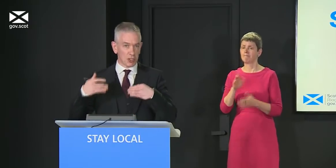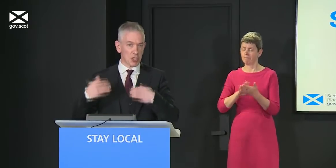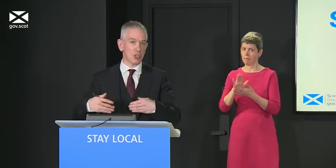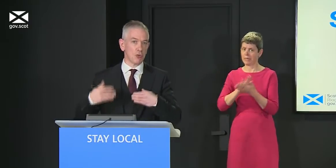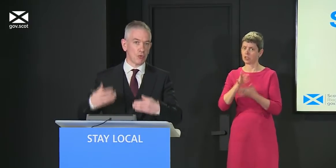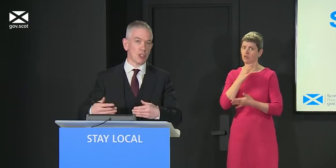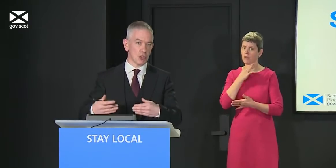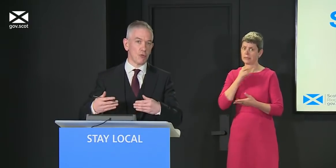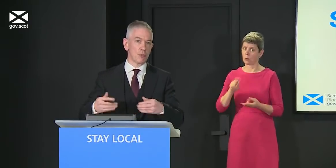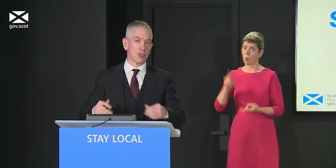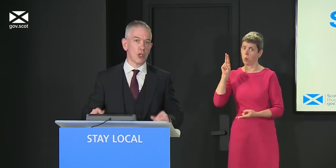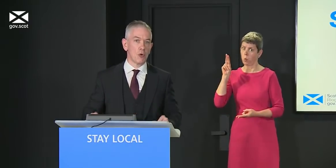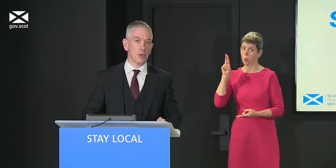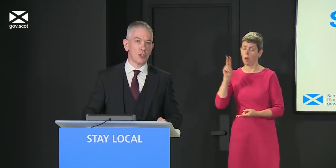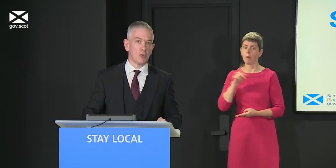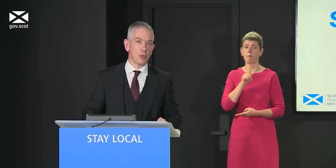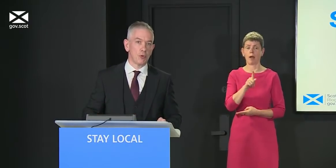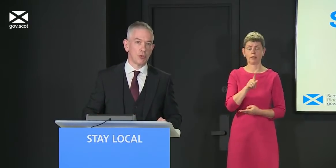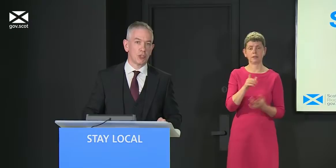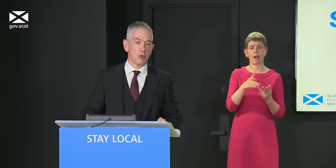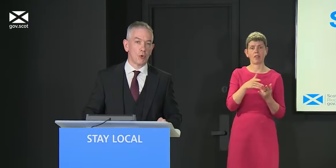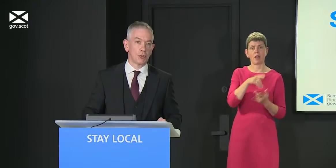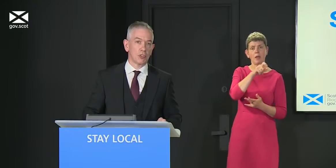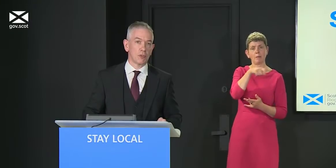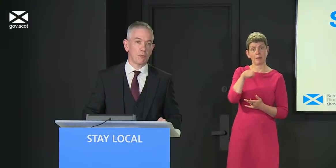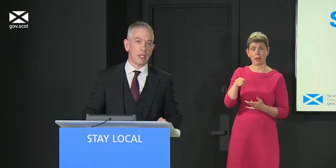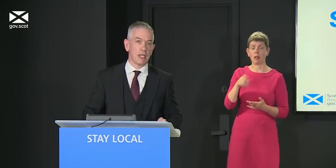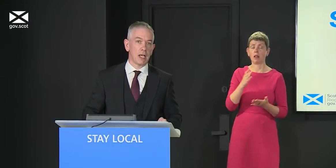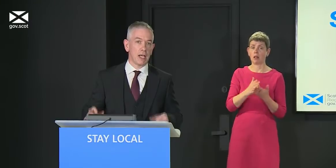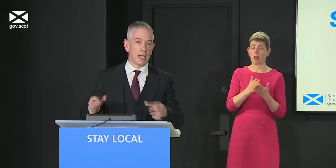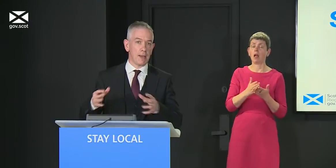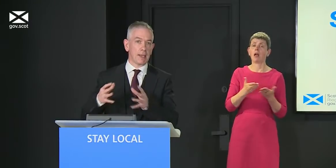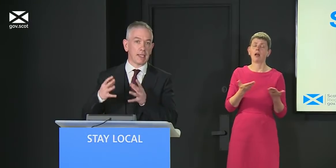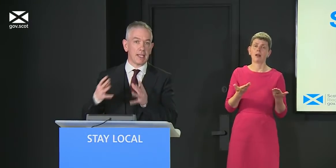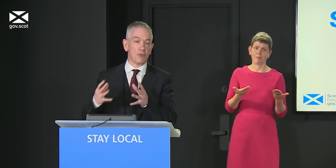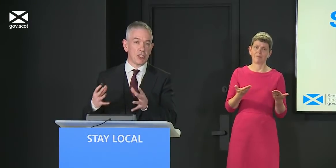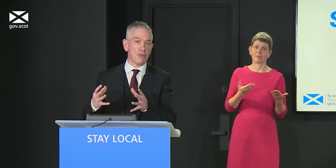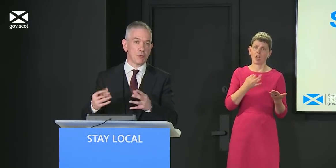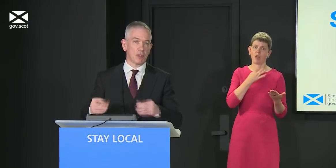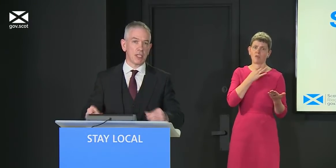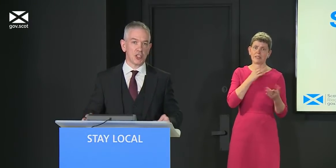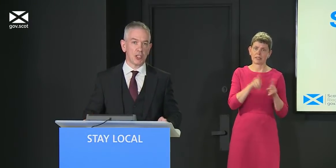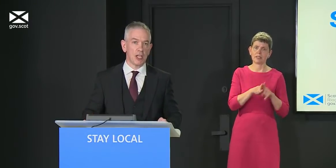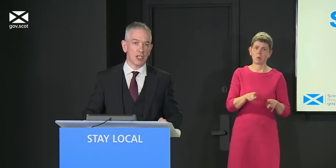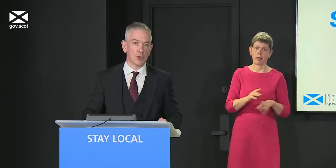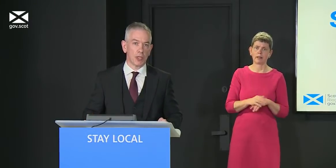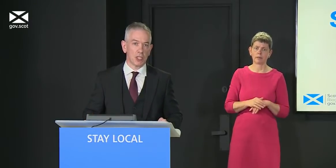additional risk groups which we would want to be uh getting receiving the protection as quickly